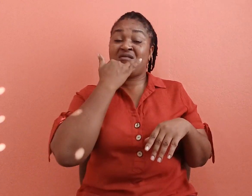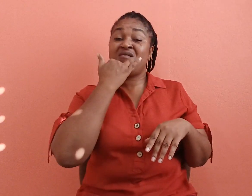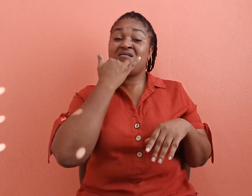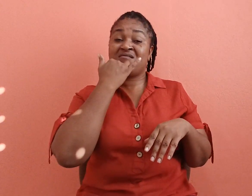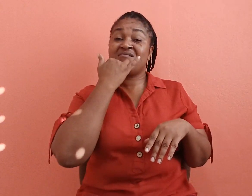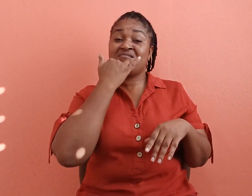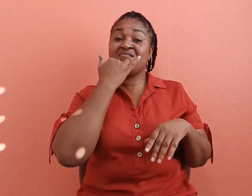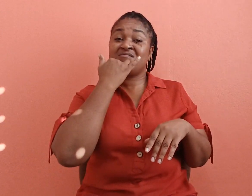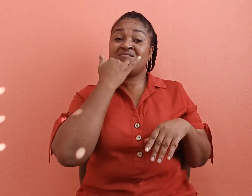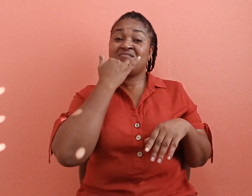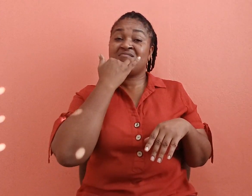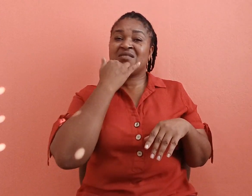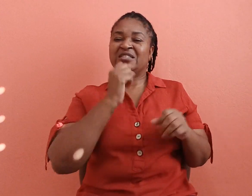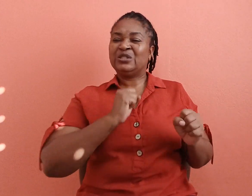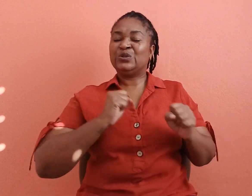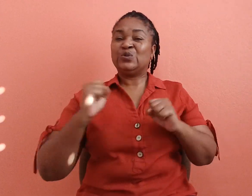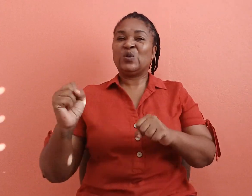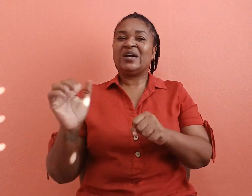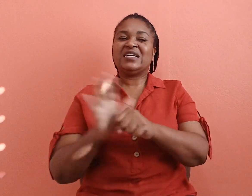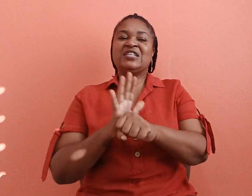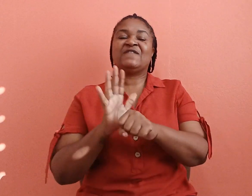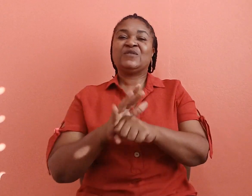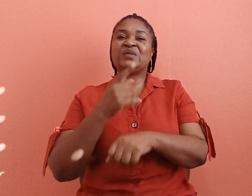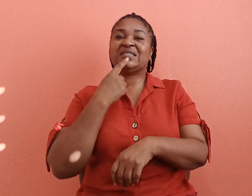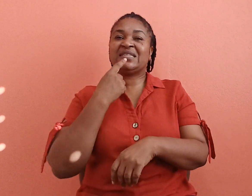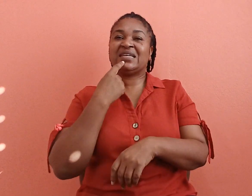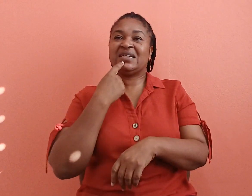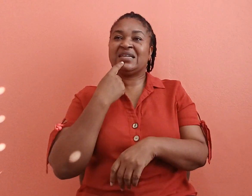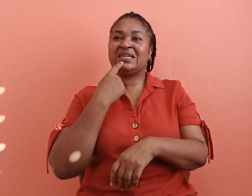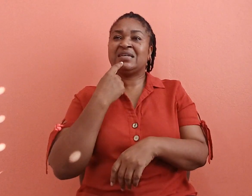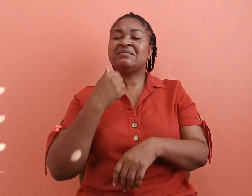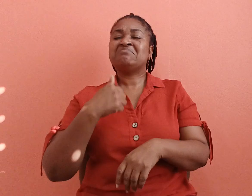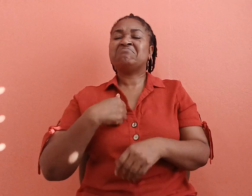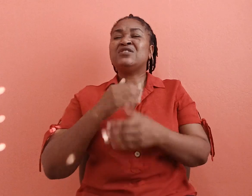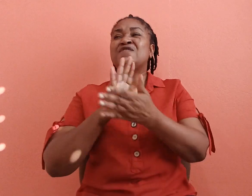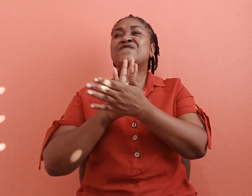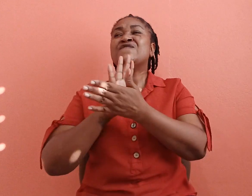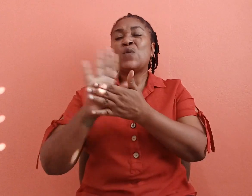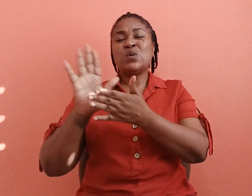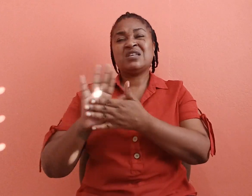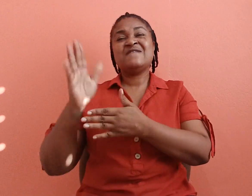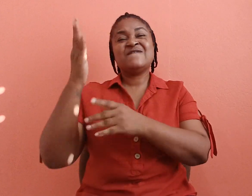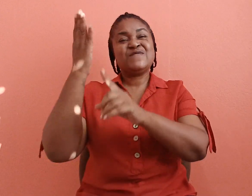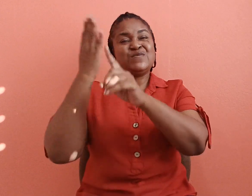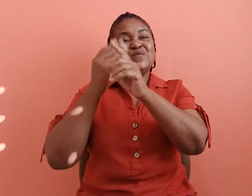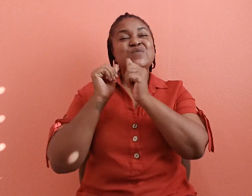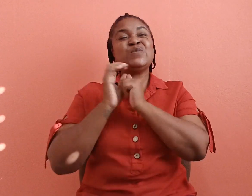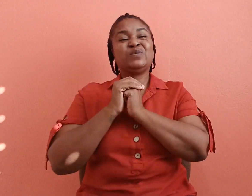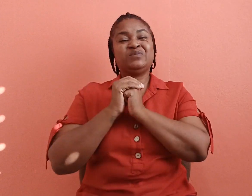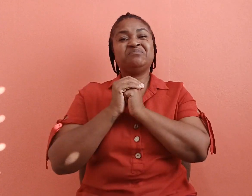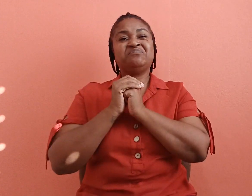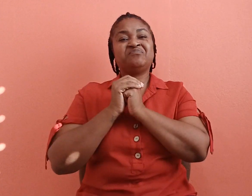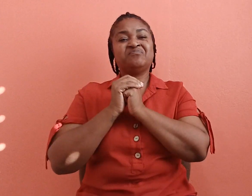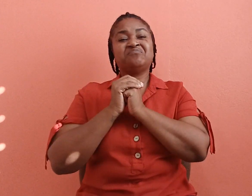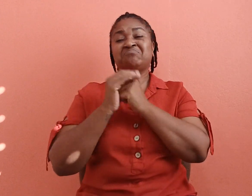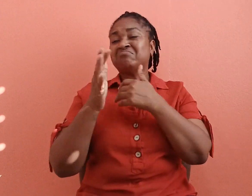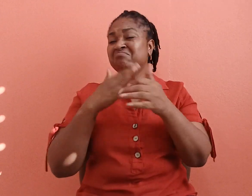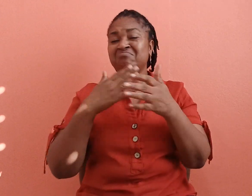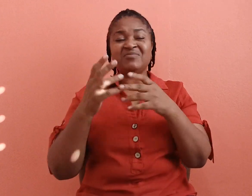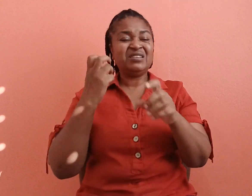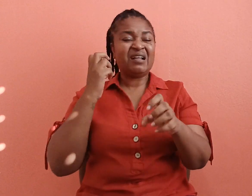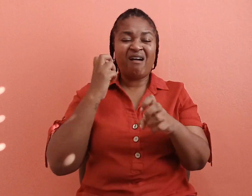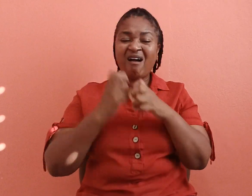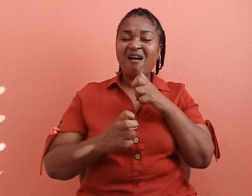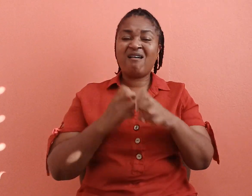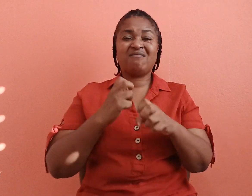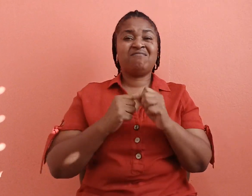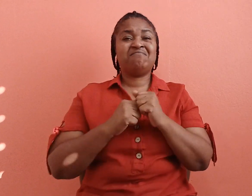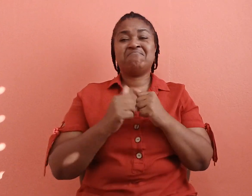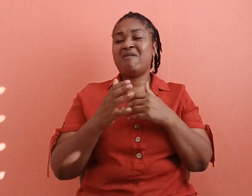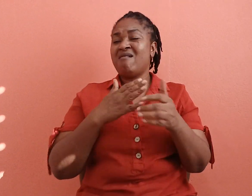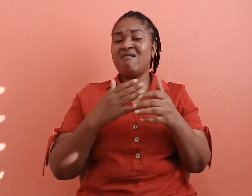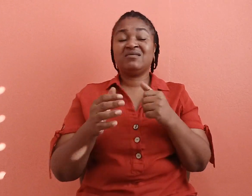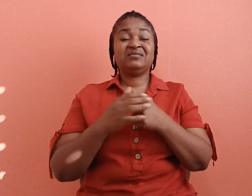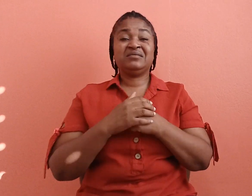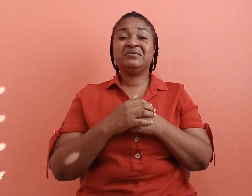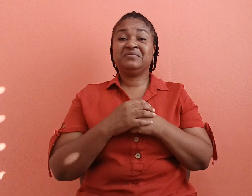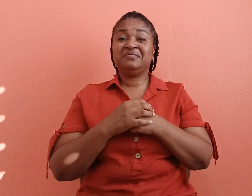And strong enough to say, “I forgive you,”—even when it’s hard.